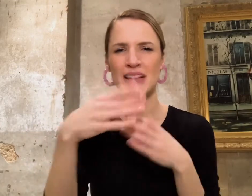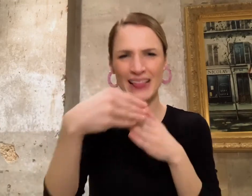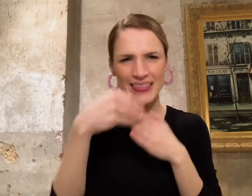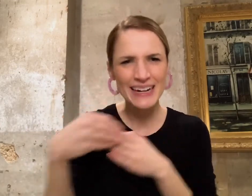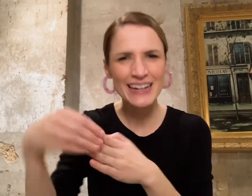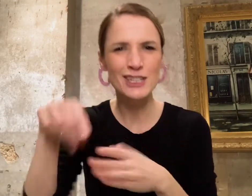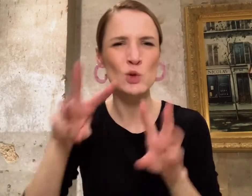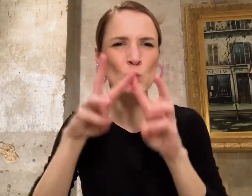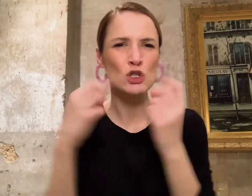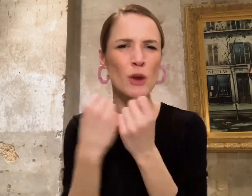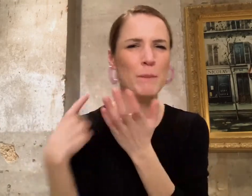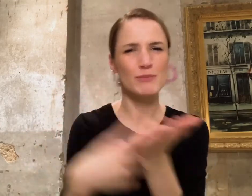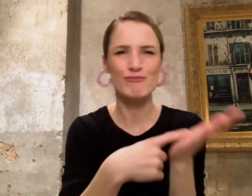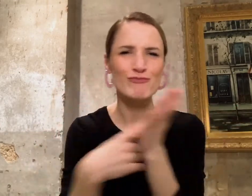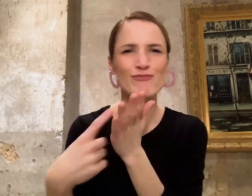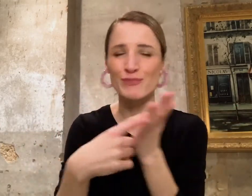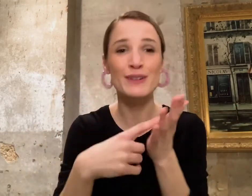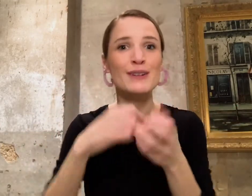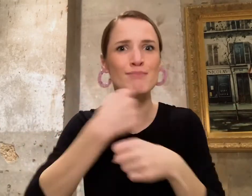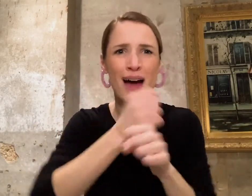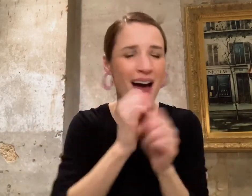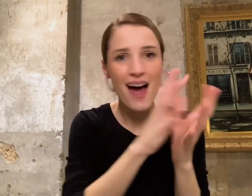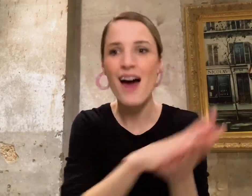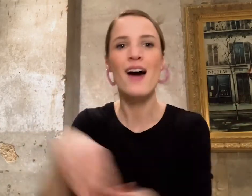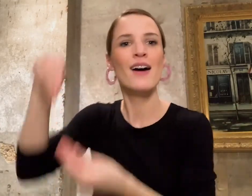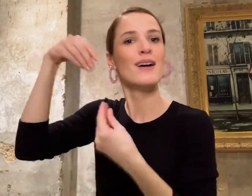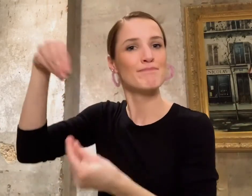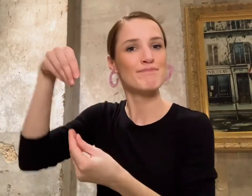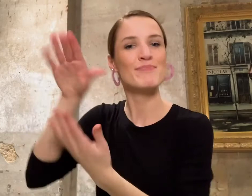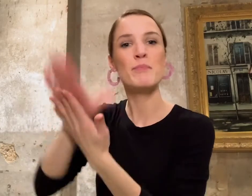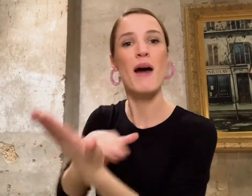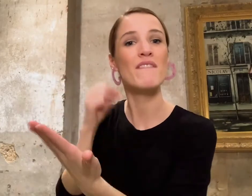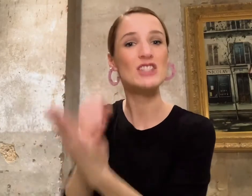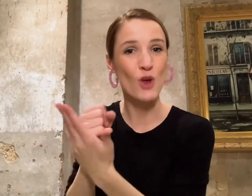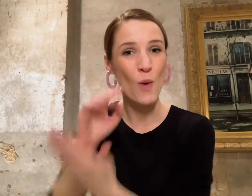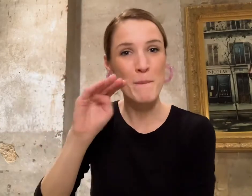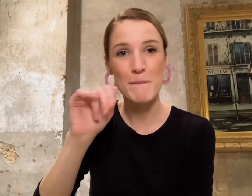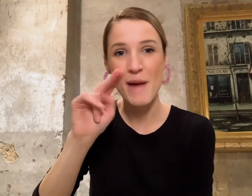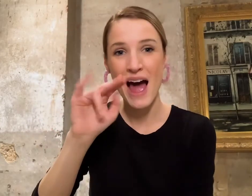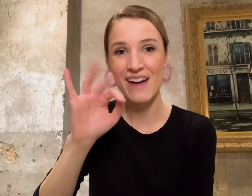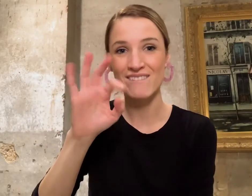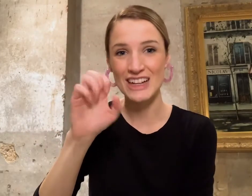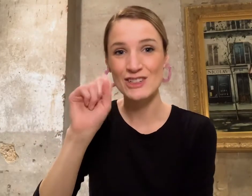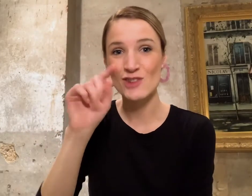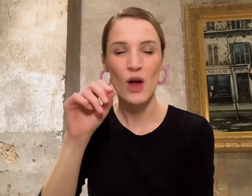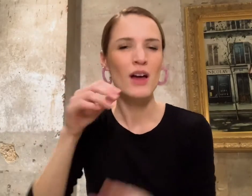these artists produced the following manifesto,